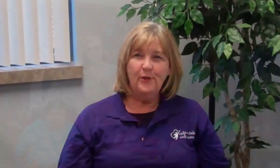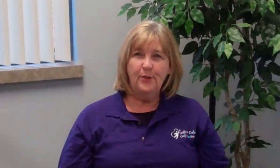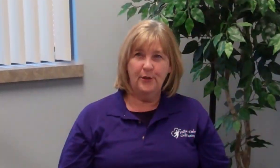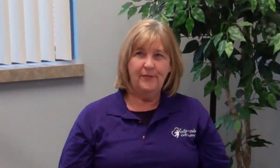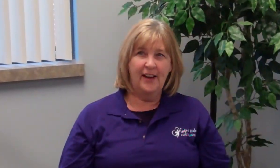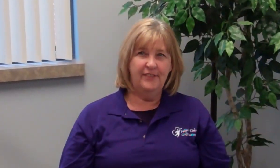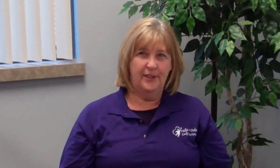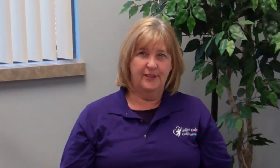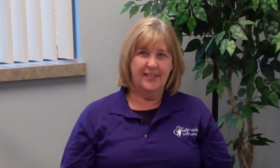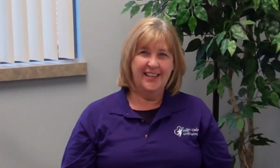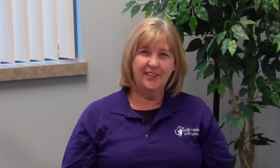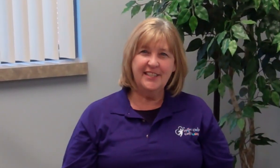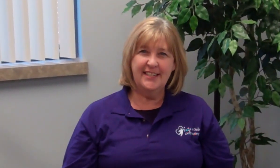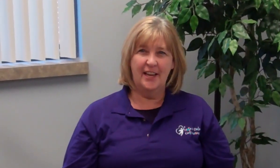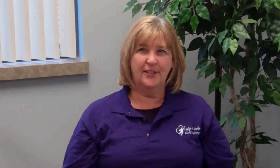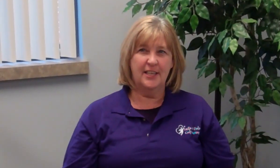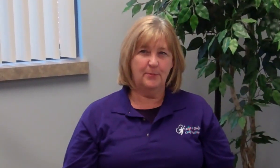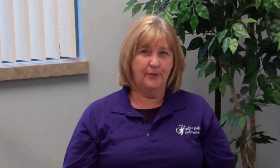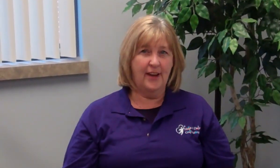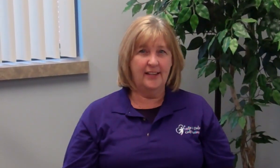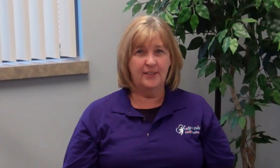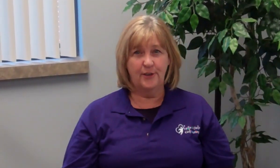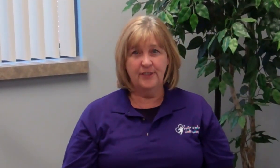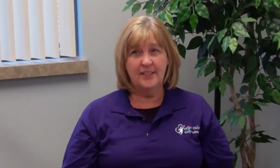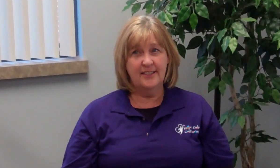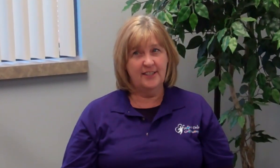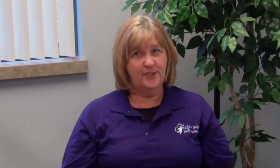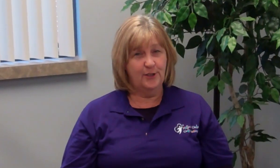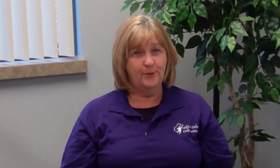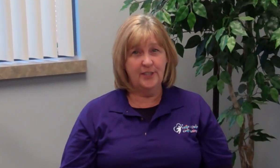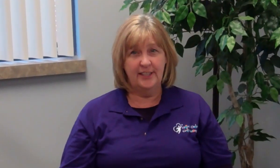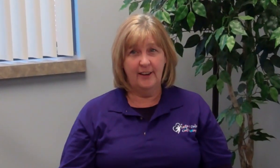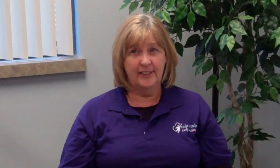For over 35 years Hills & Dales has provided services to children and young adults